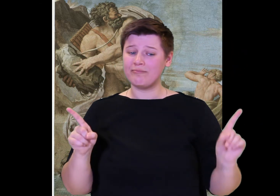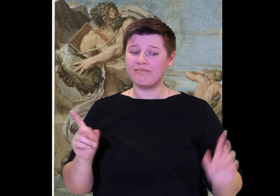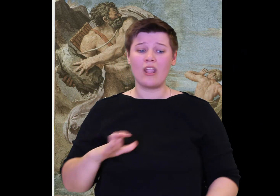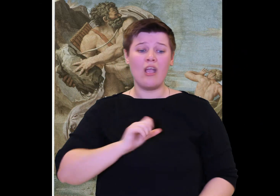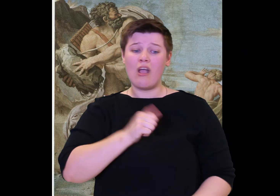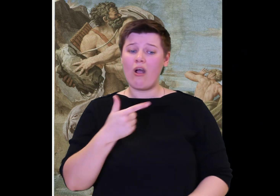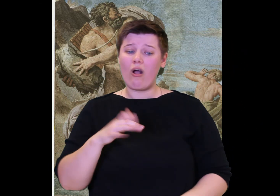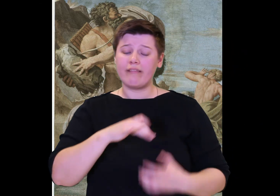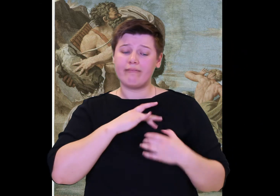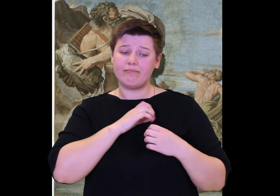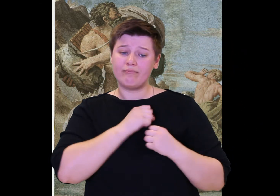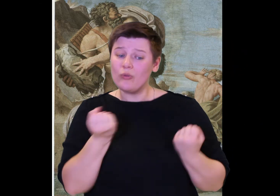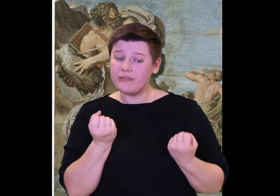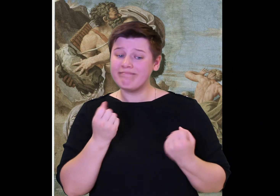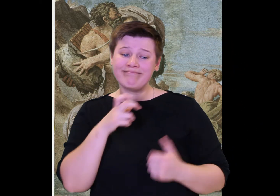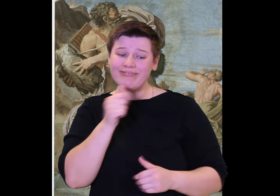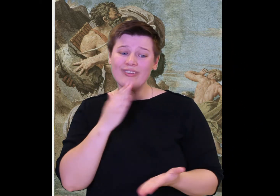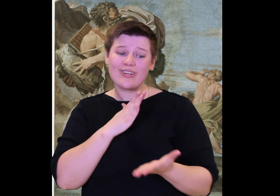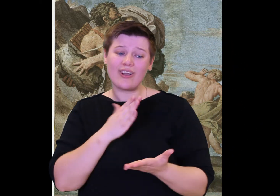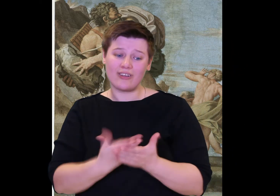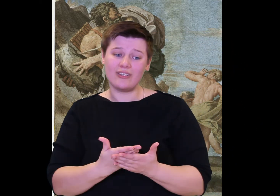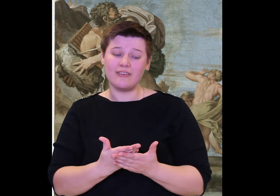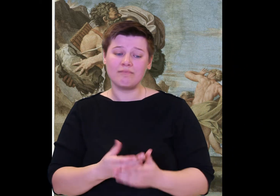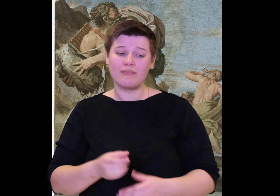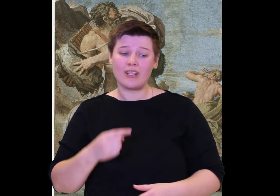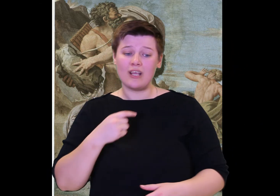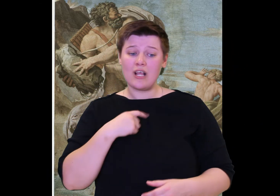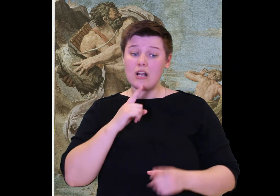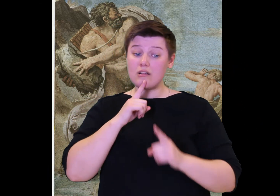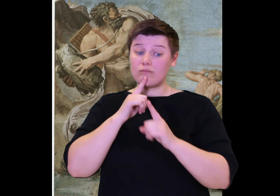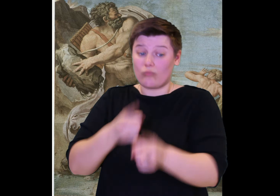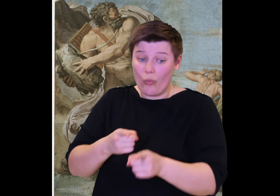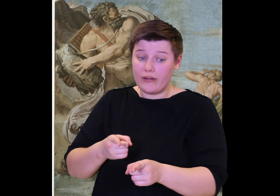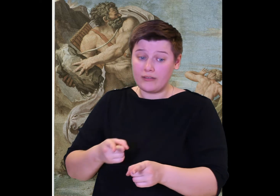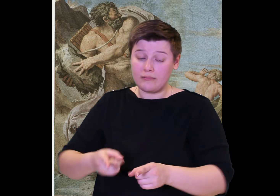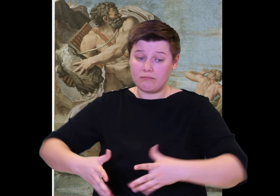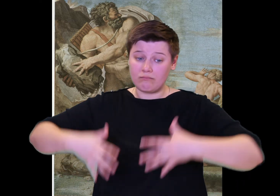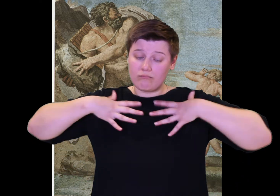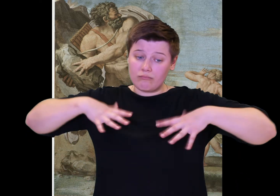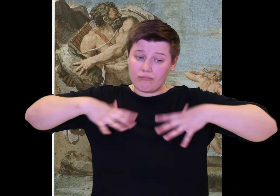They wept and wailed, and shed great floods of tears. But all that grieving